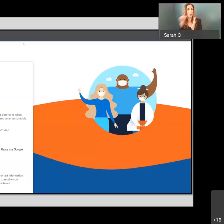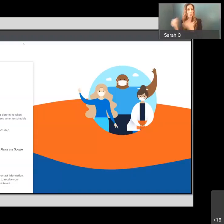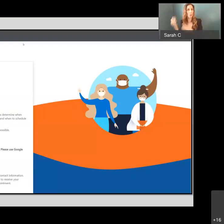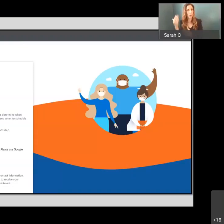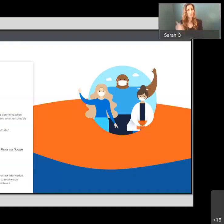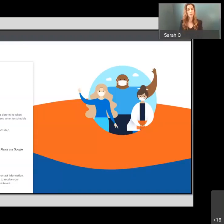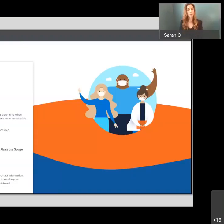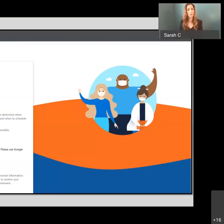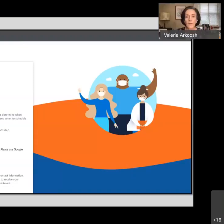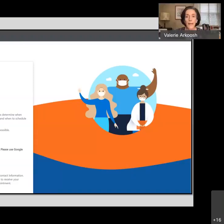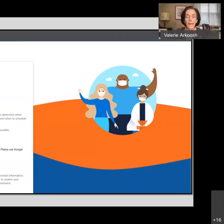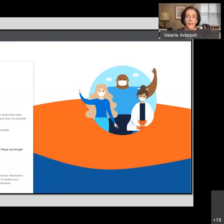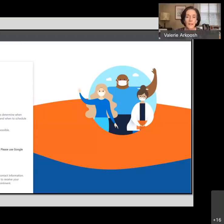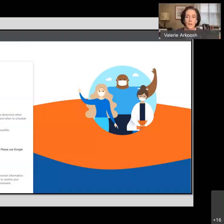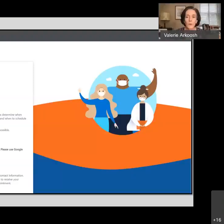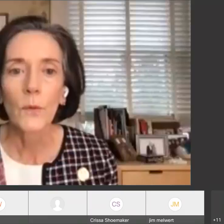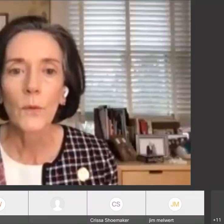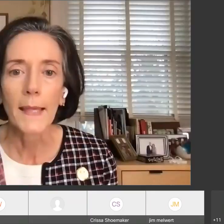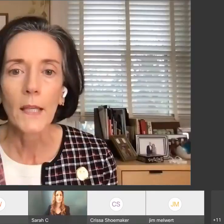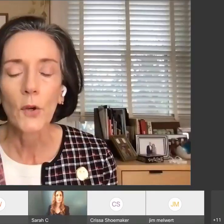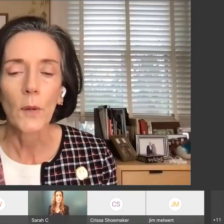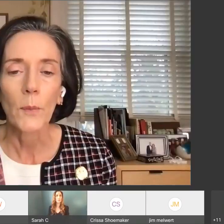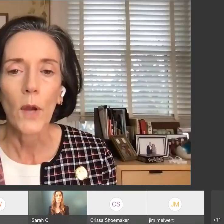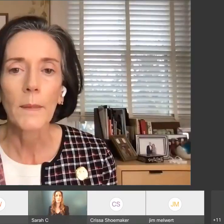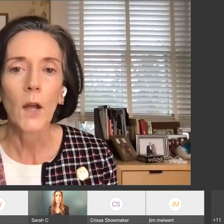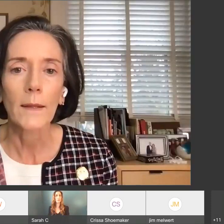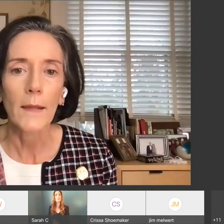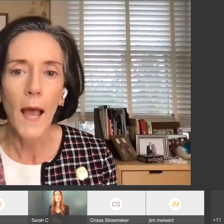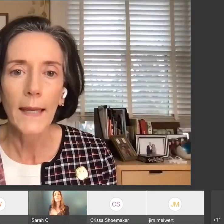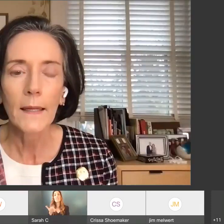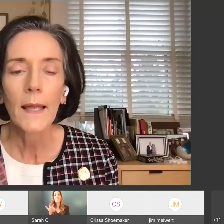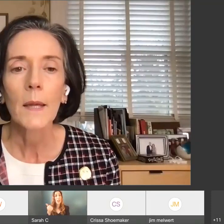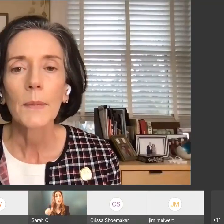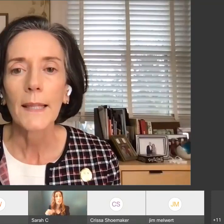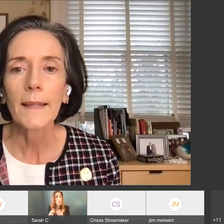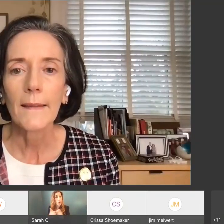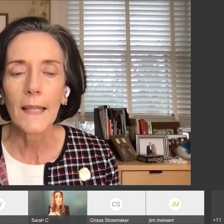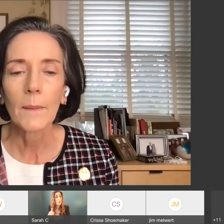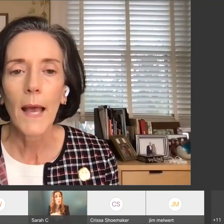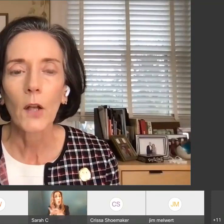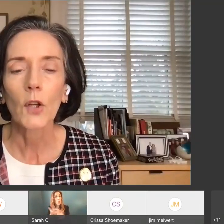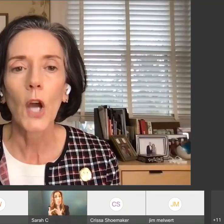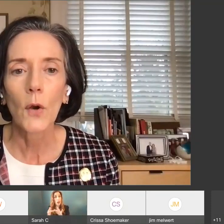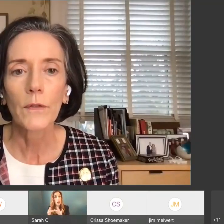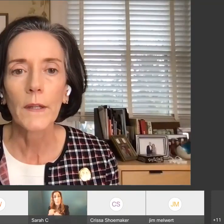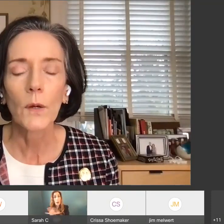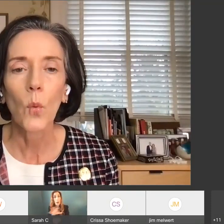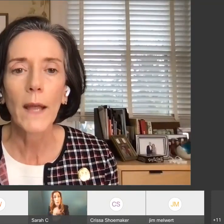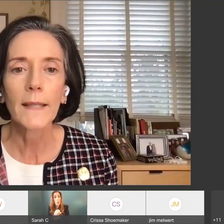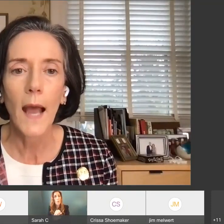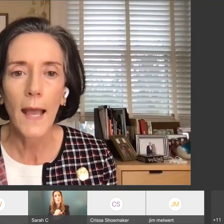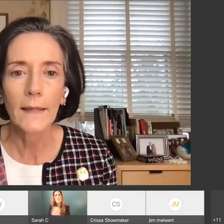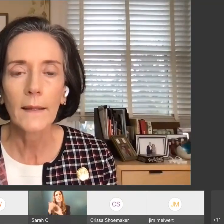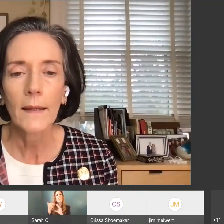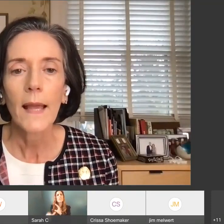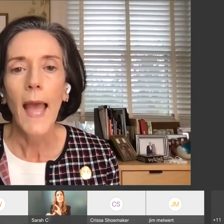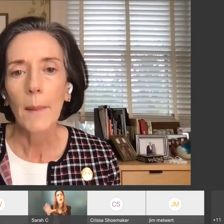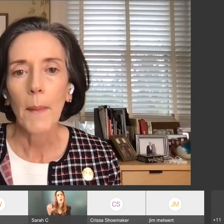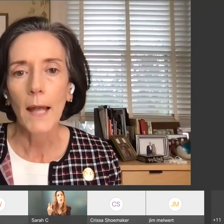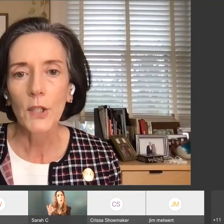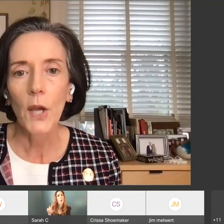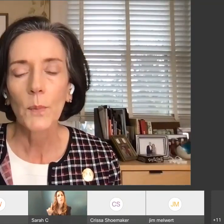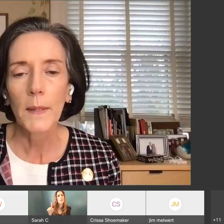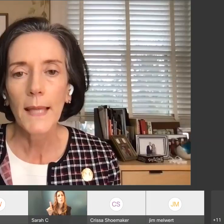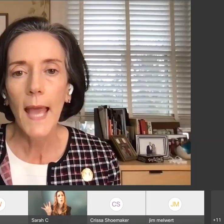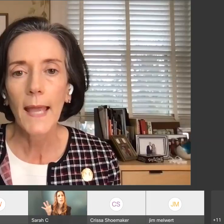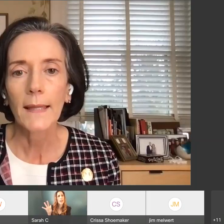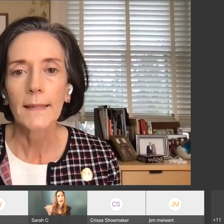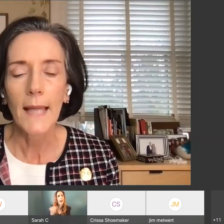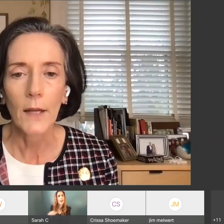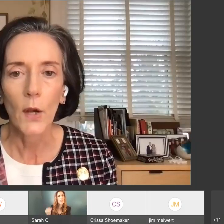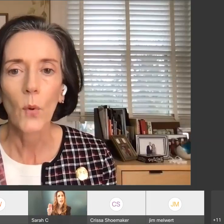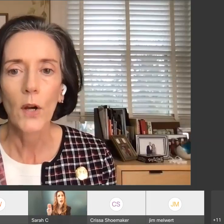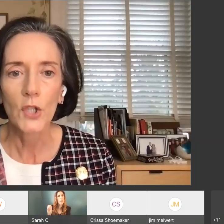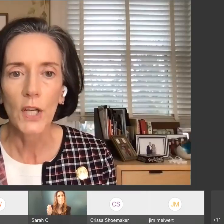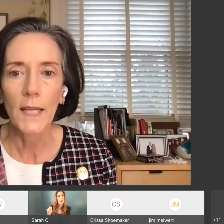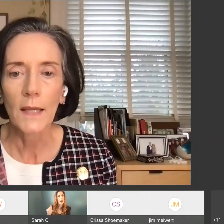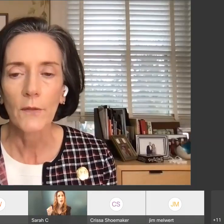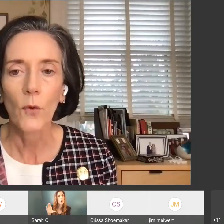As a reminder, if you have any issues with making your appointment online, please email COVID19@montcopa.org